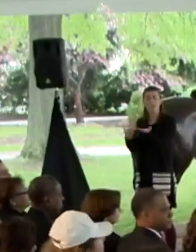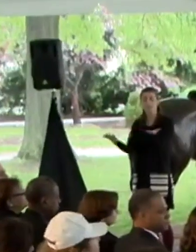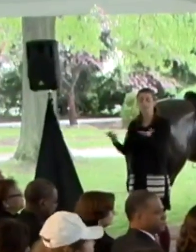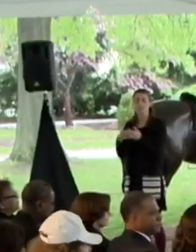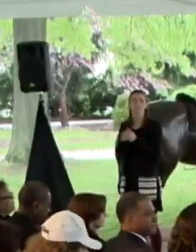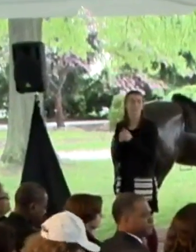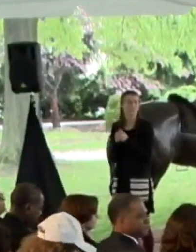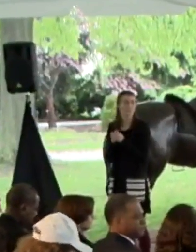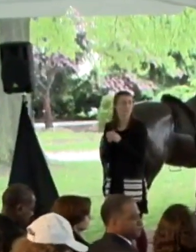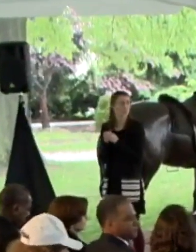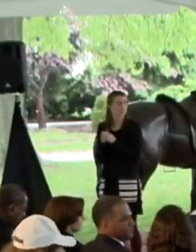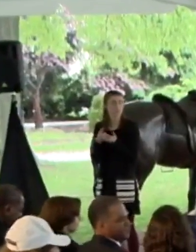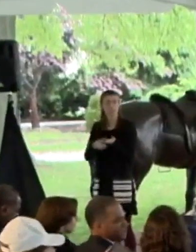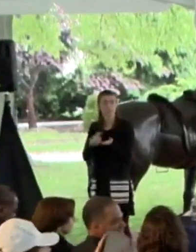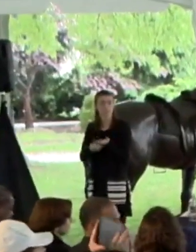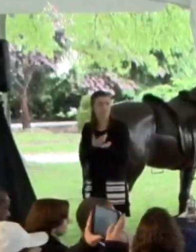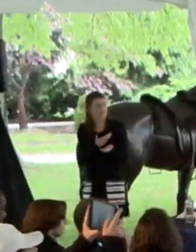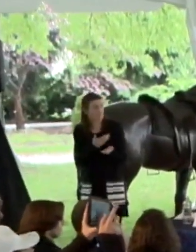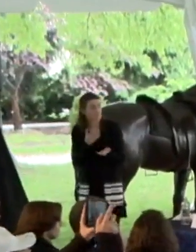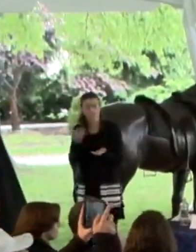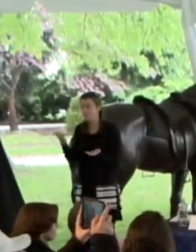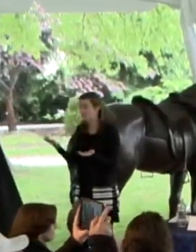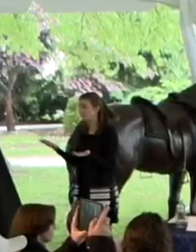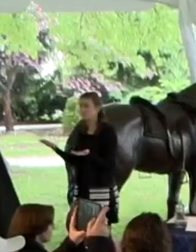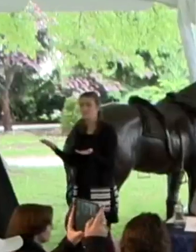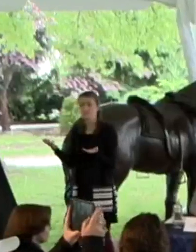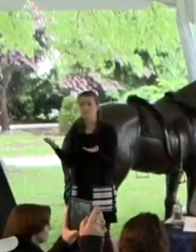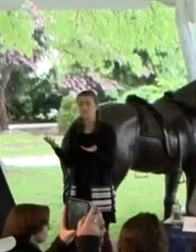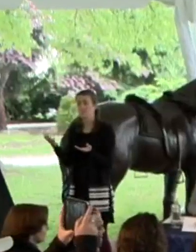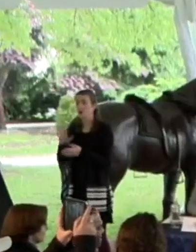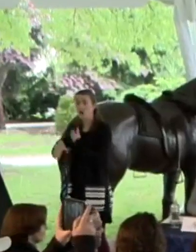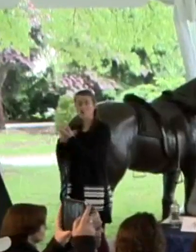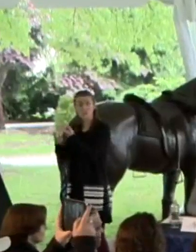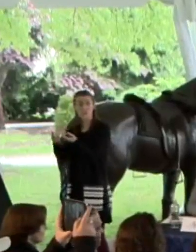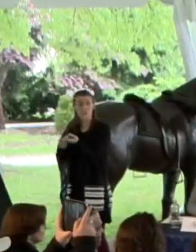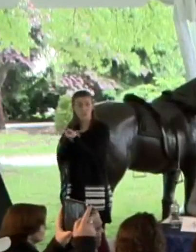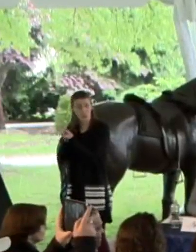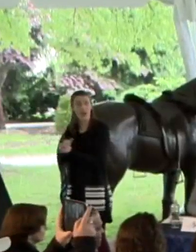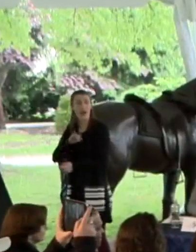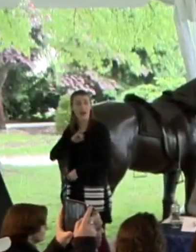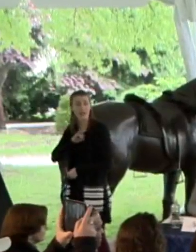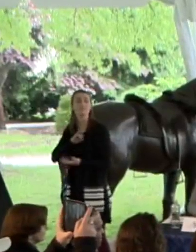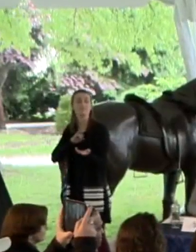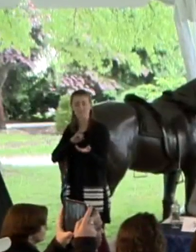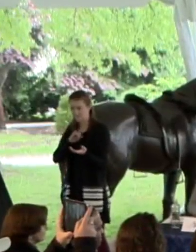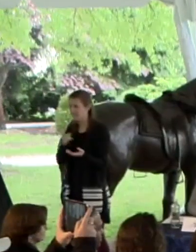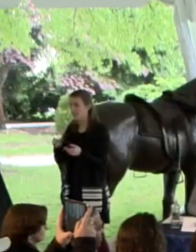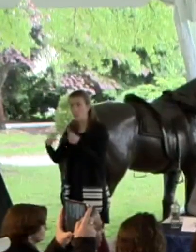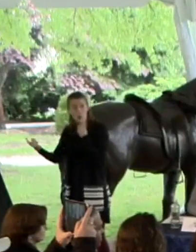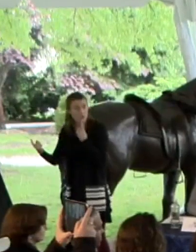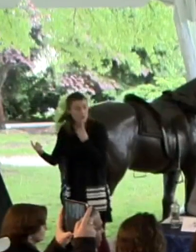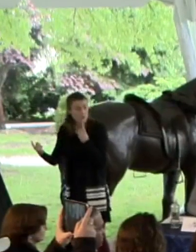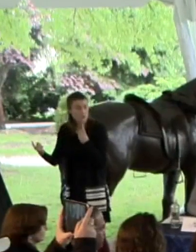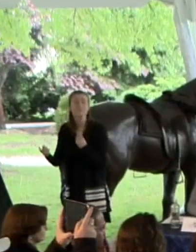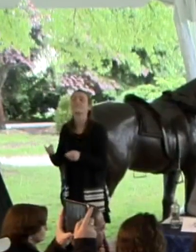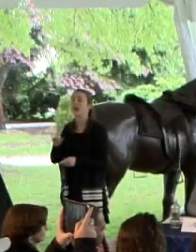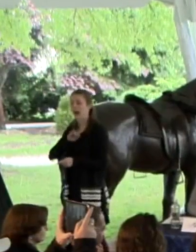PUBLIC ENGAGEMENT PROCESS AND A DISCUSSION DRAFT CONSTITUTION.